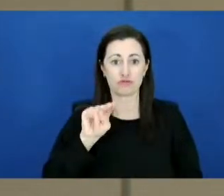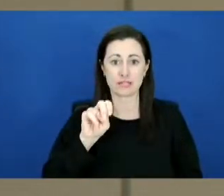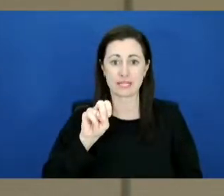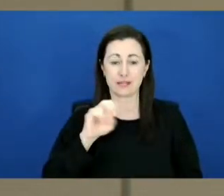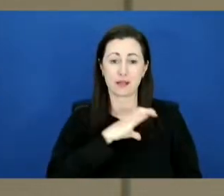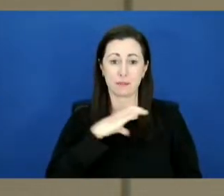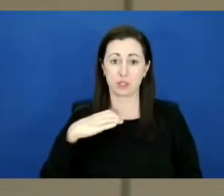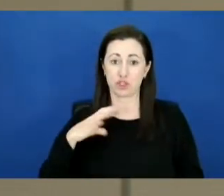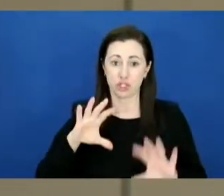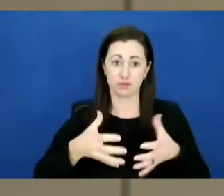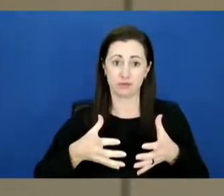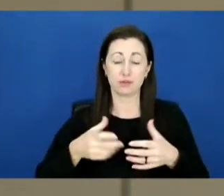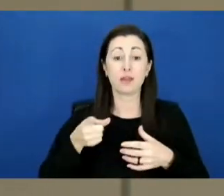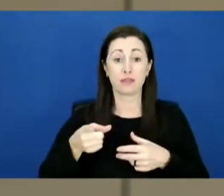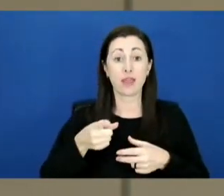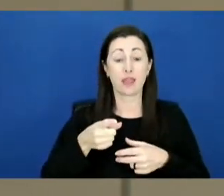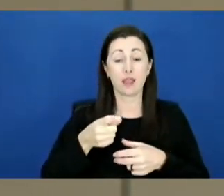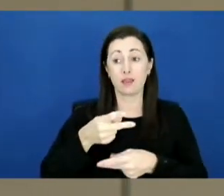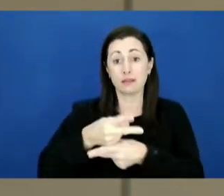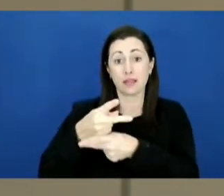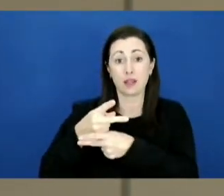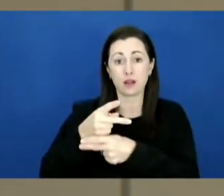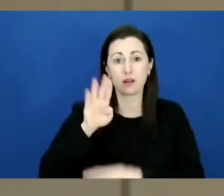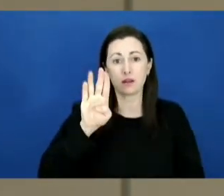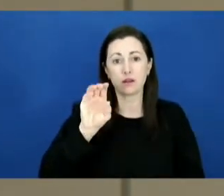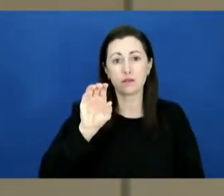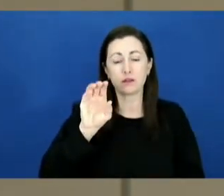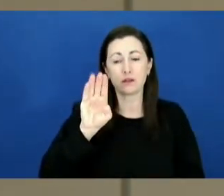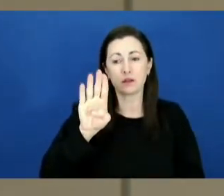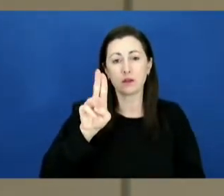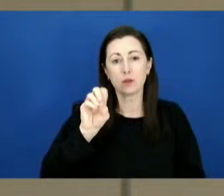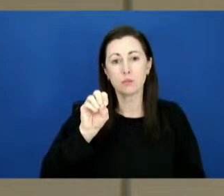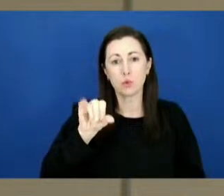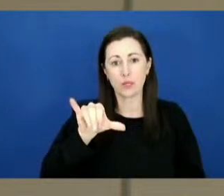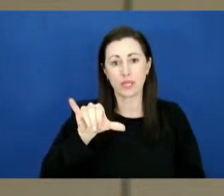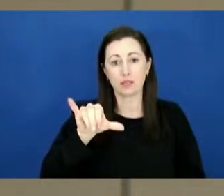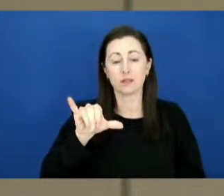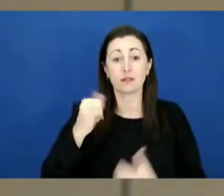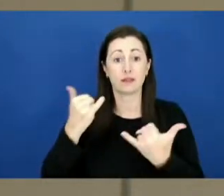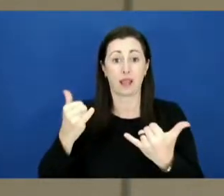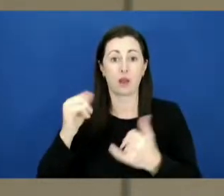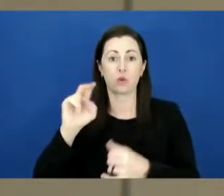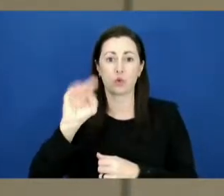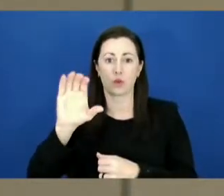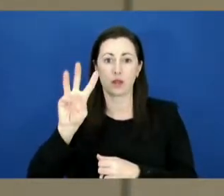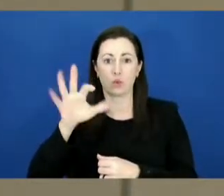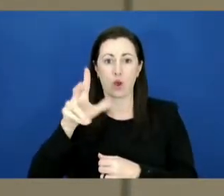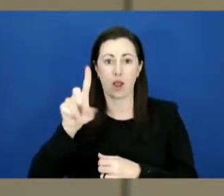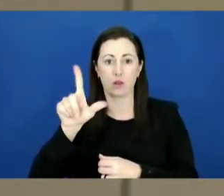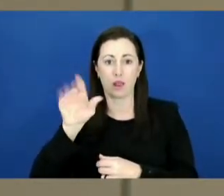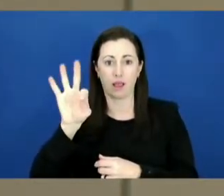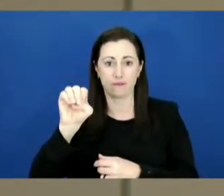RISKS FOR NOT HAVING A MARINE